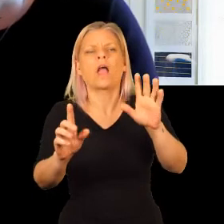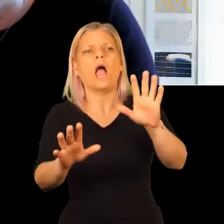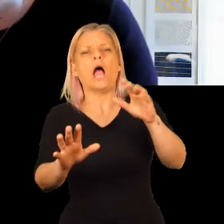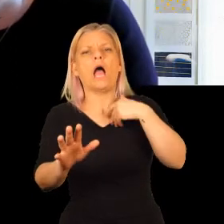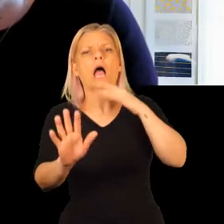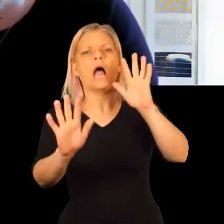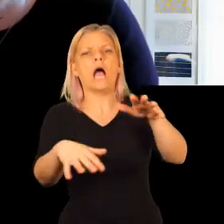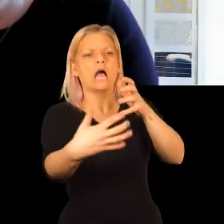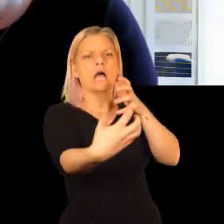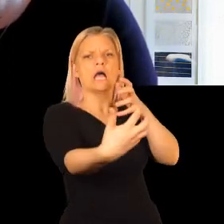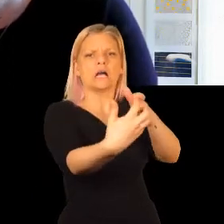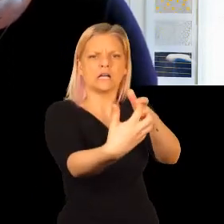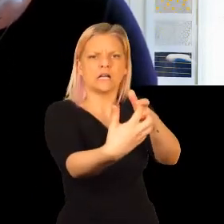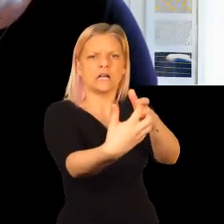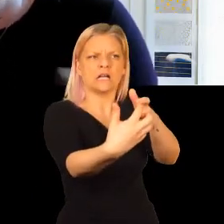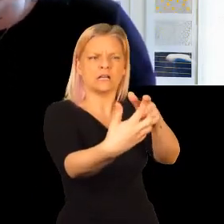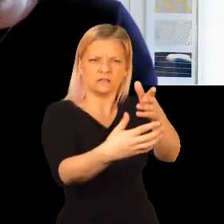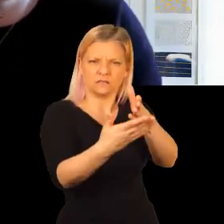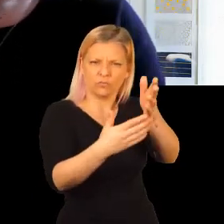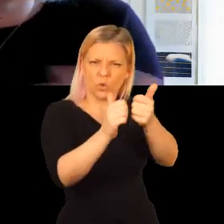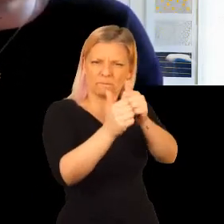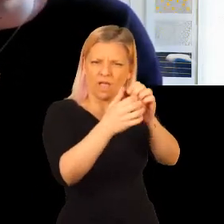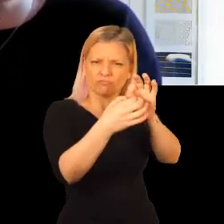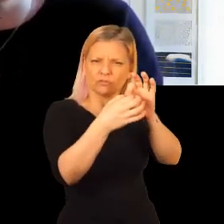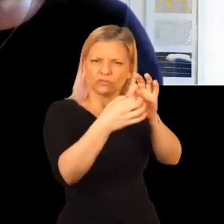relationship and you've got a lot good fit in there but here but in a peer relationship